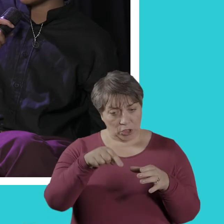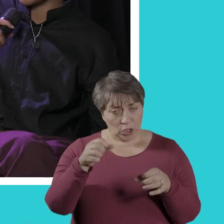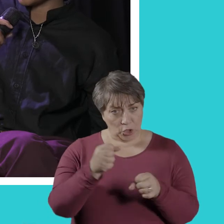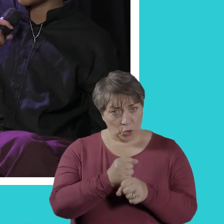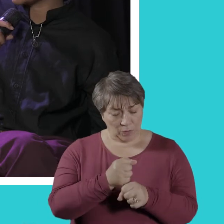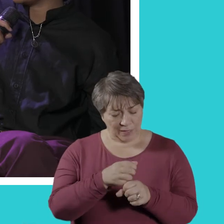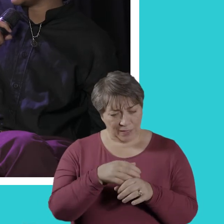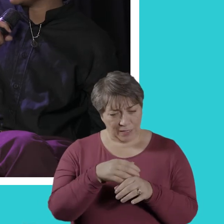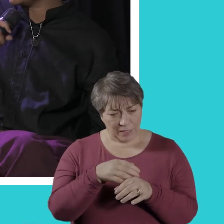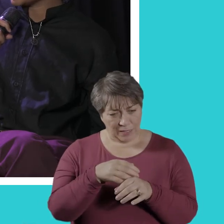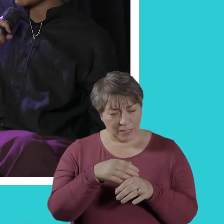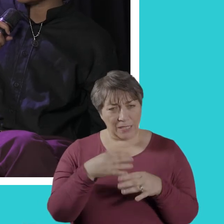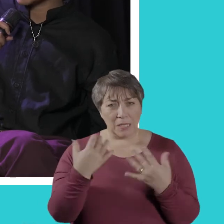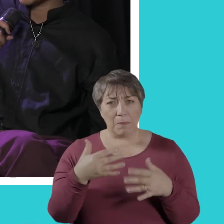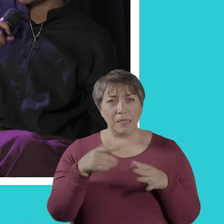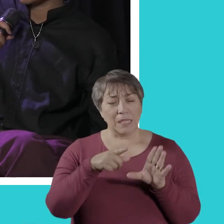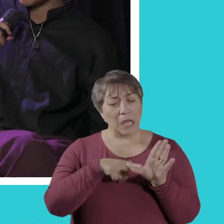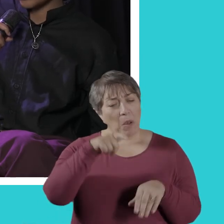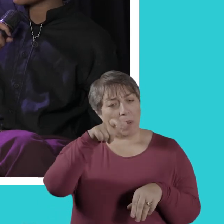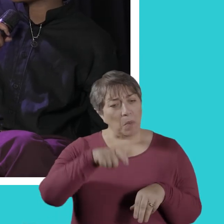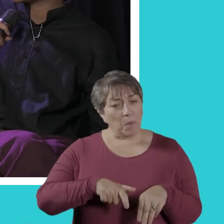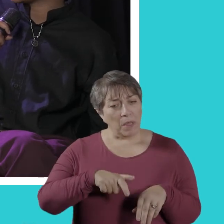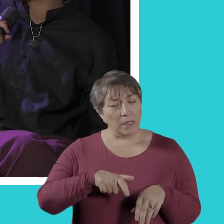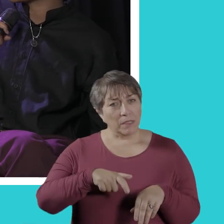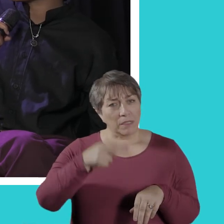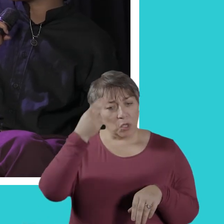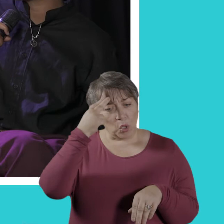young person called Temi taking a transformative justice approach